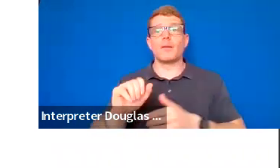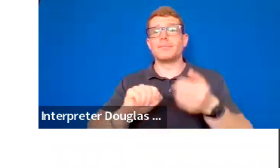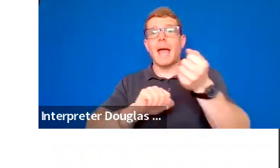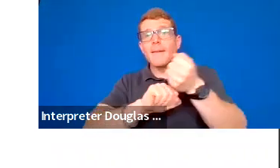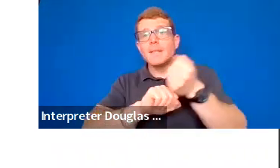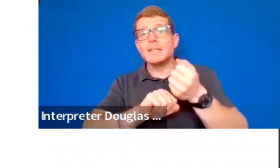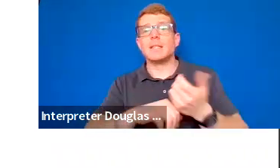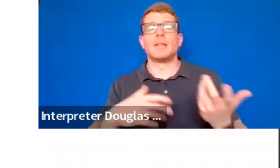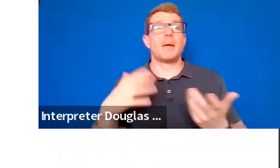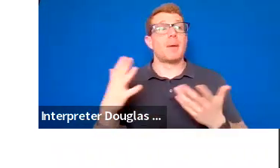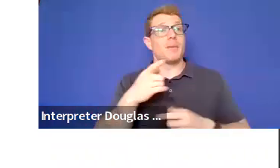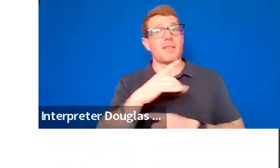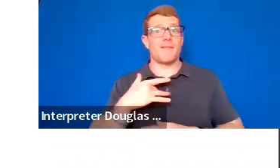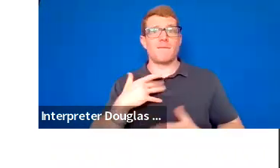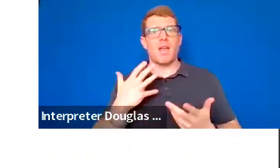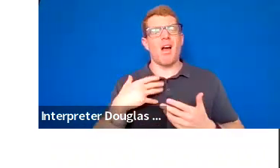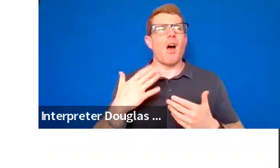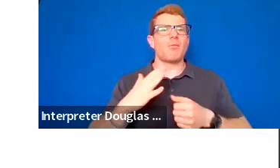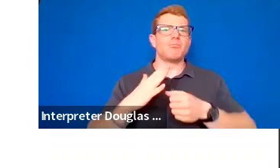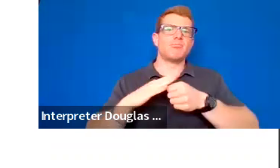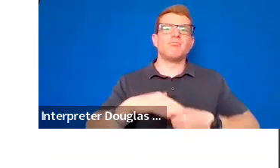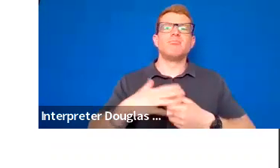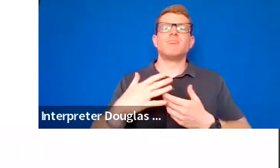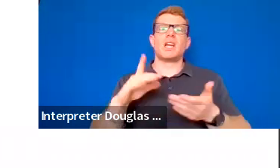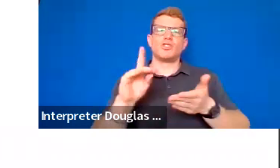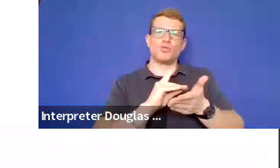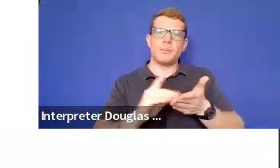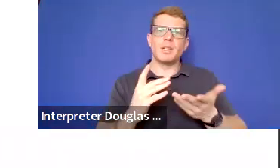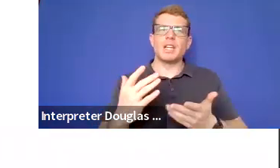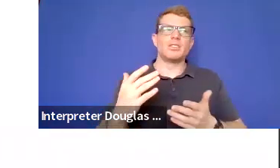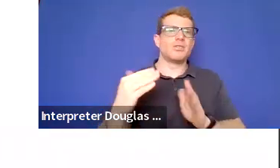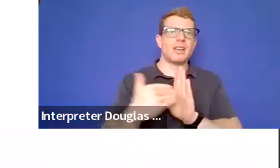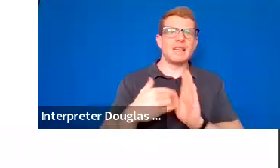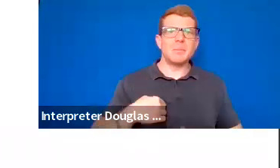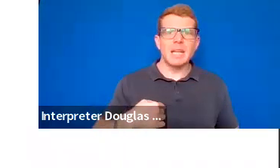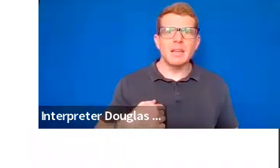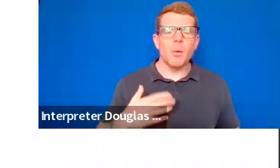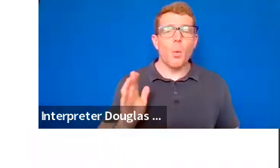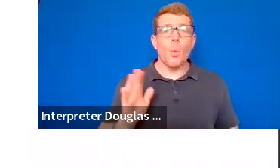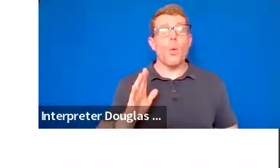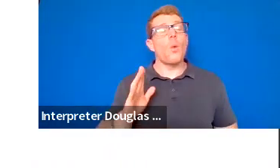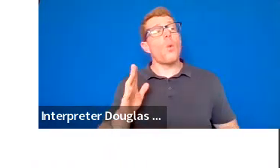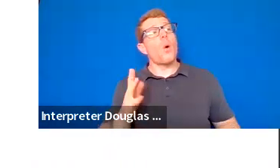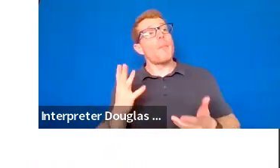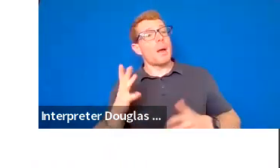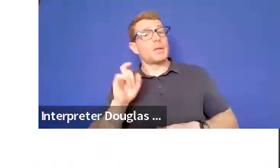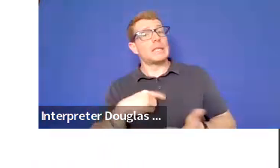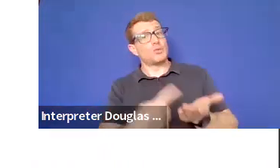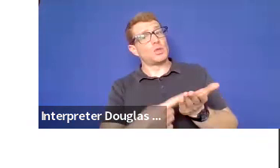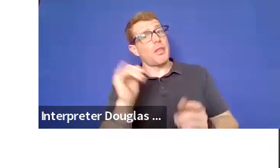Maybe they feel like they're being discriminated against So sometimes we have discussions about the those things.